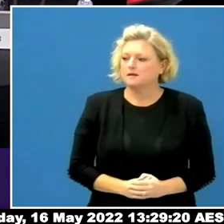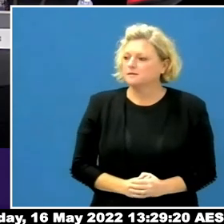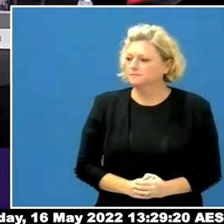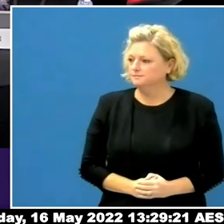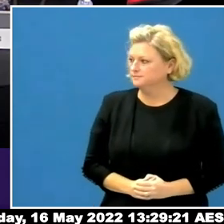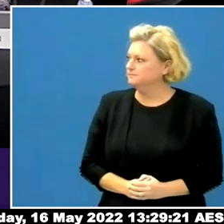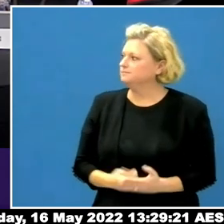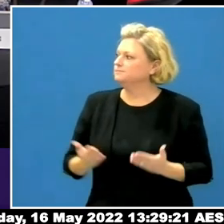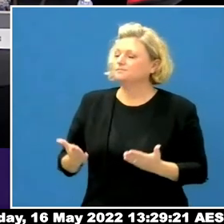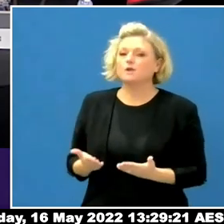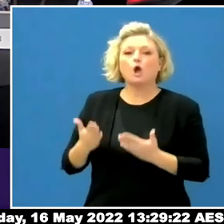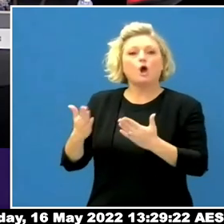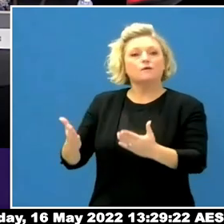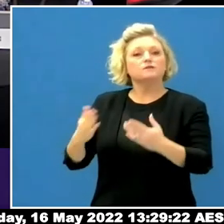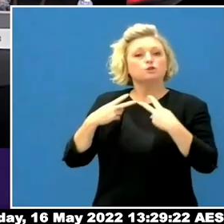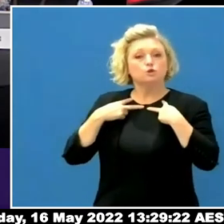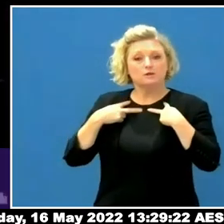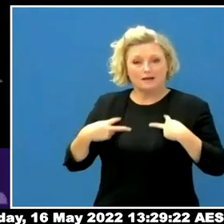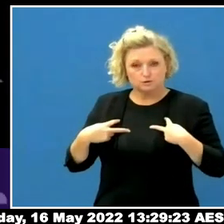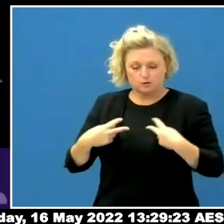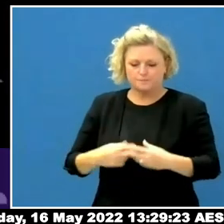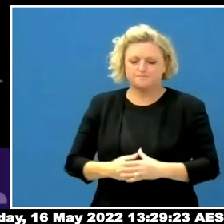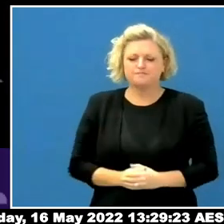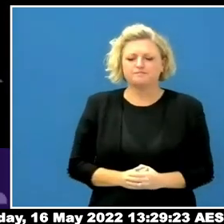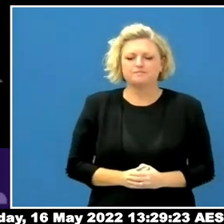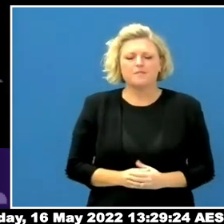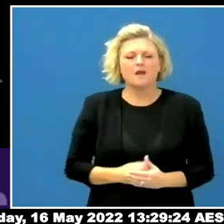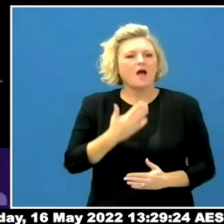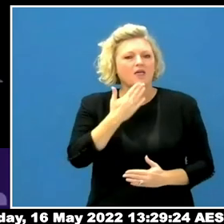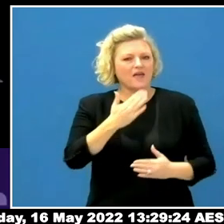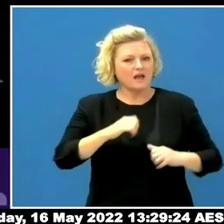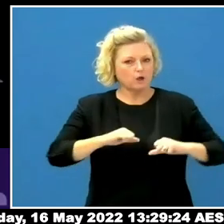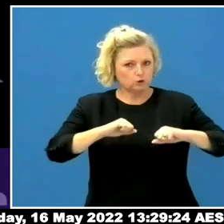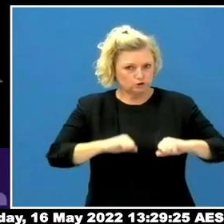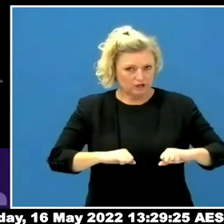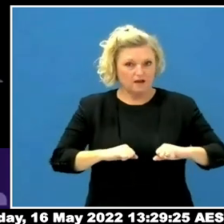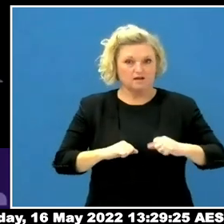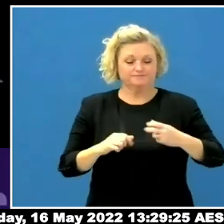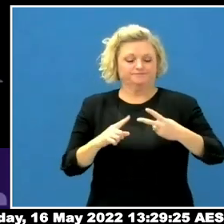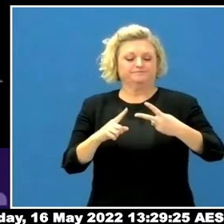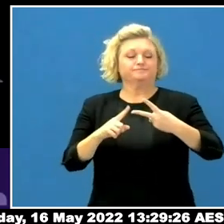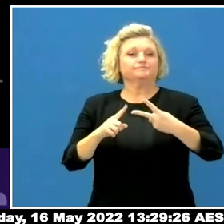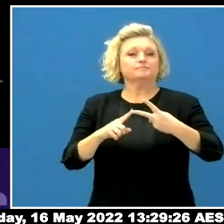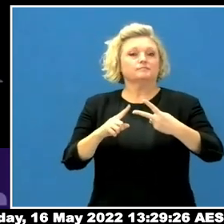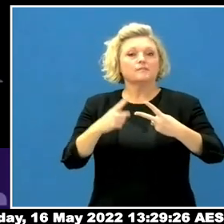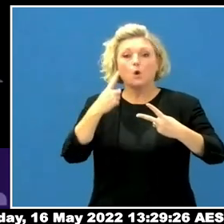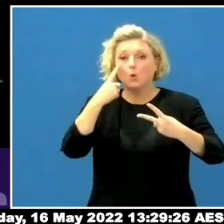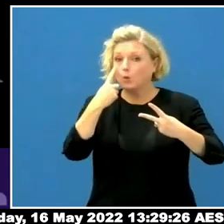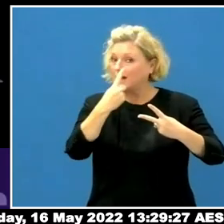The next witness is appearing by audiovisual link and goes by the pseudonym of Lilly.